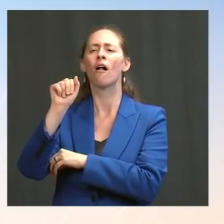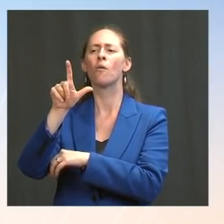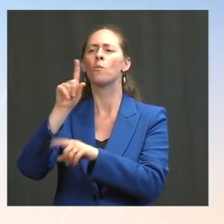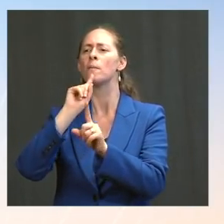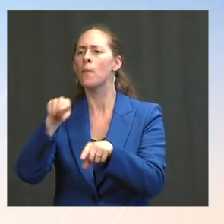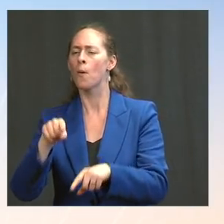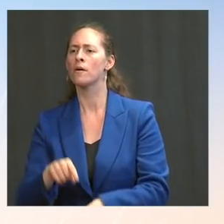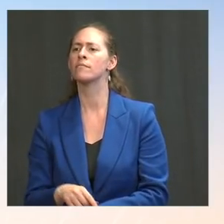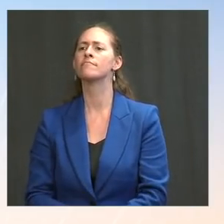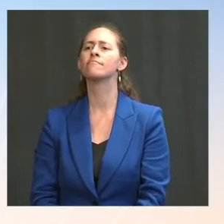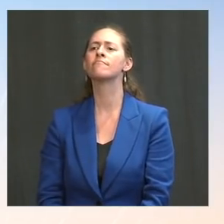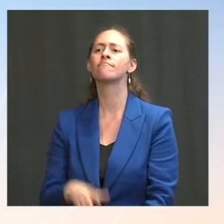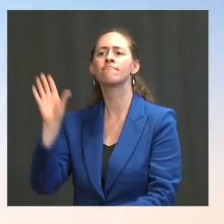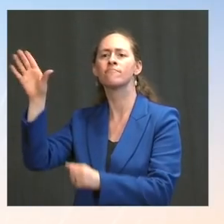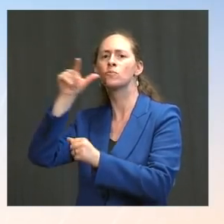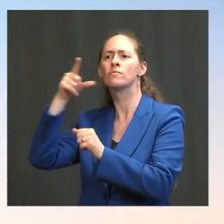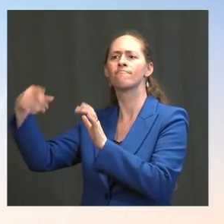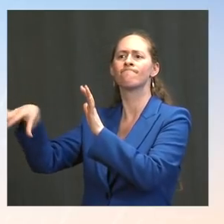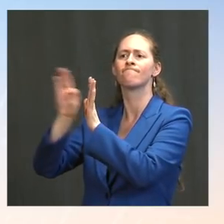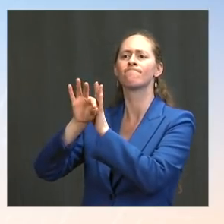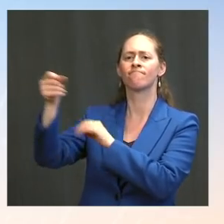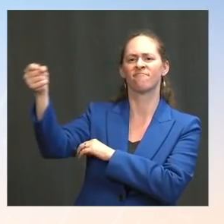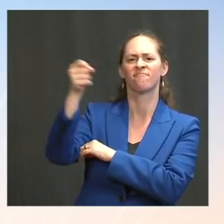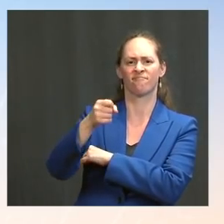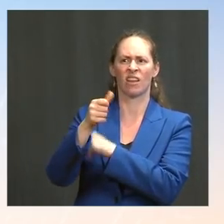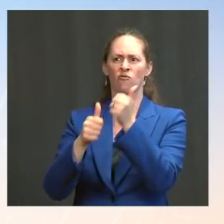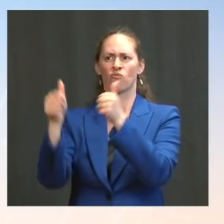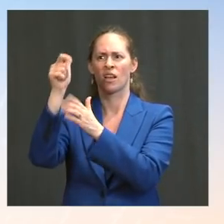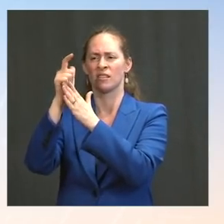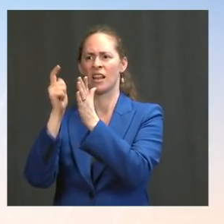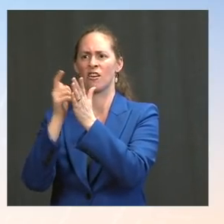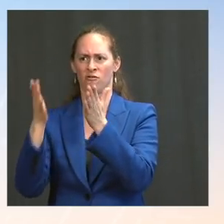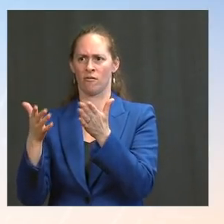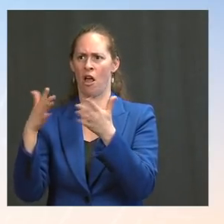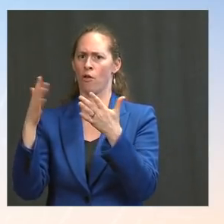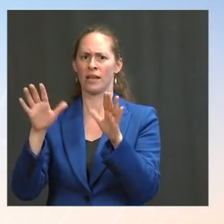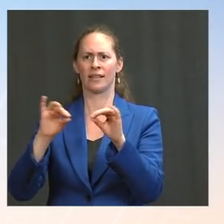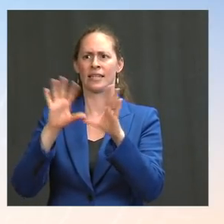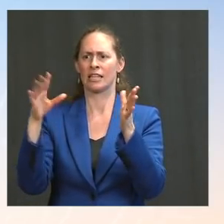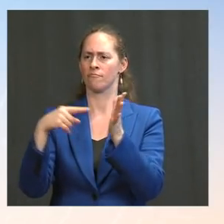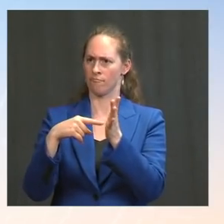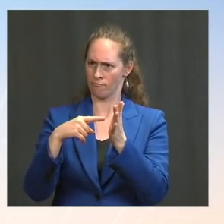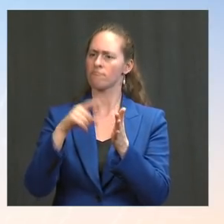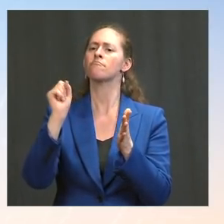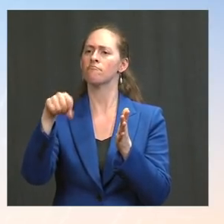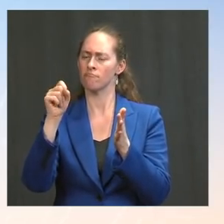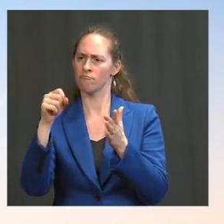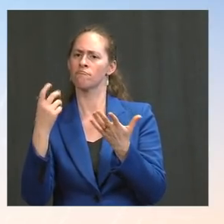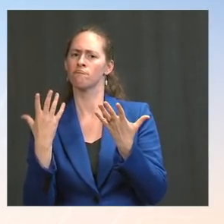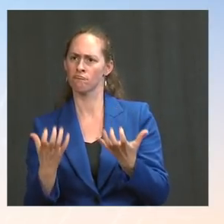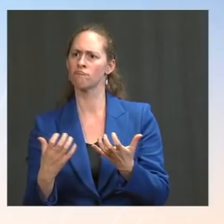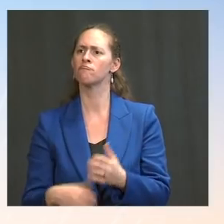praising her leadership and record, and urging the Senate Judiciary Committee to 'quickly confirm her' to the post." I don't know that that was your report or not -- The Press: Good quote.